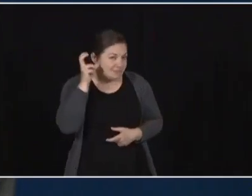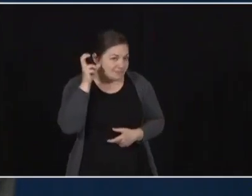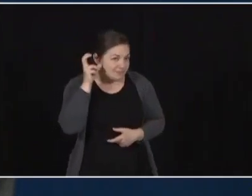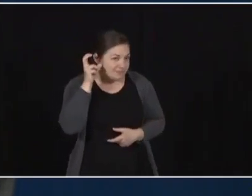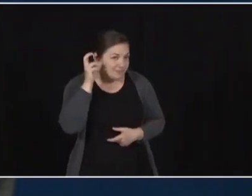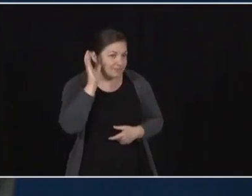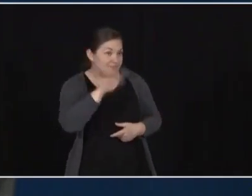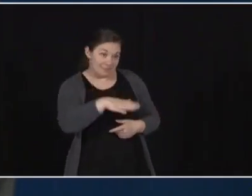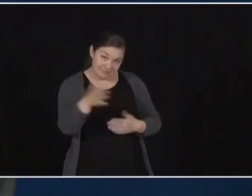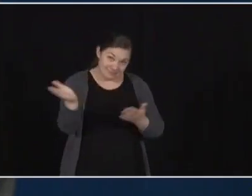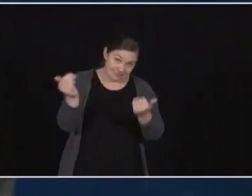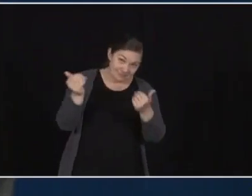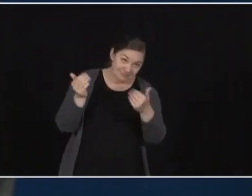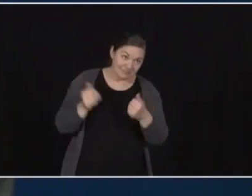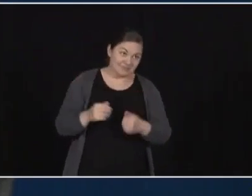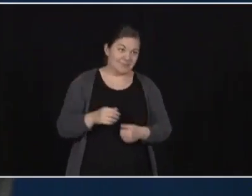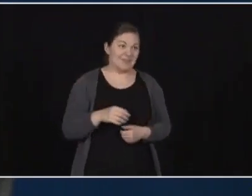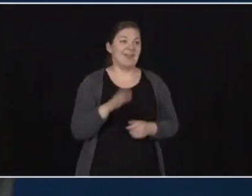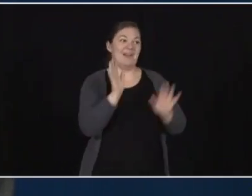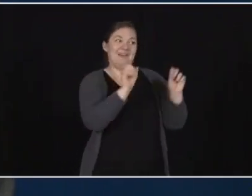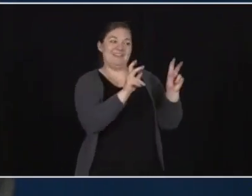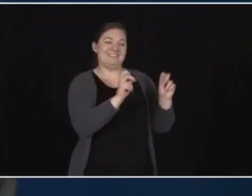My follow-up is